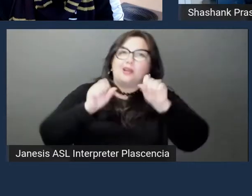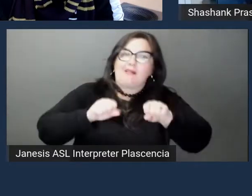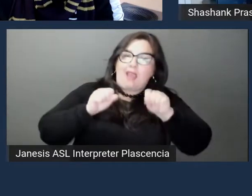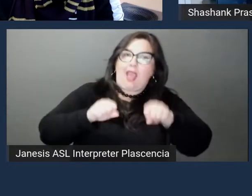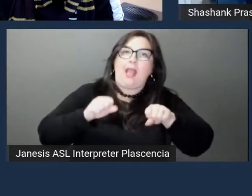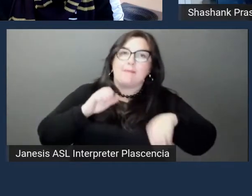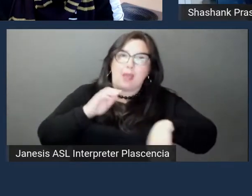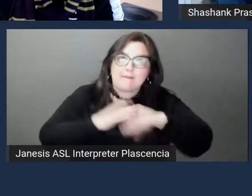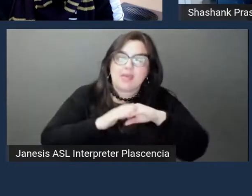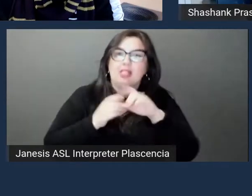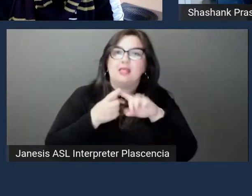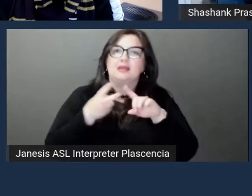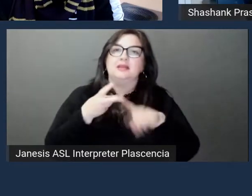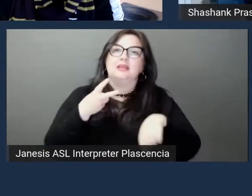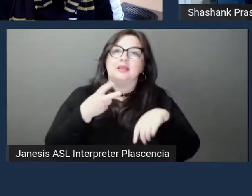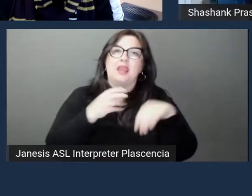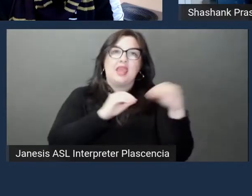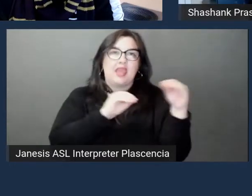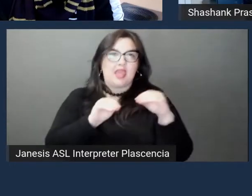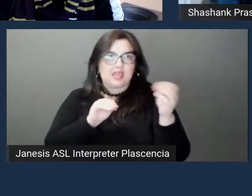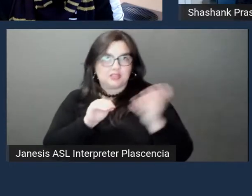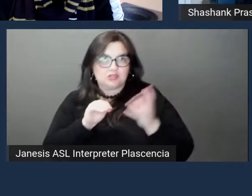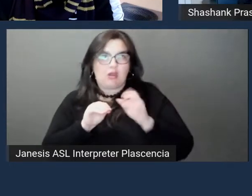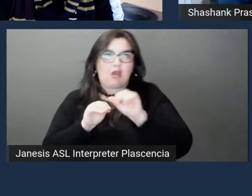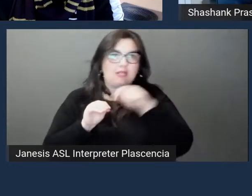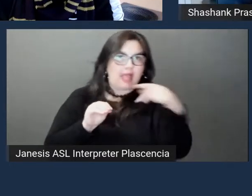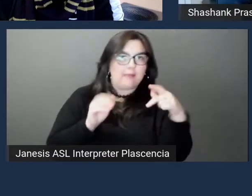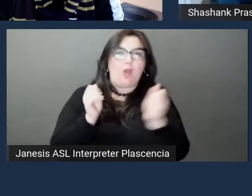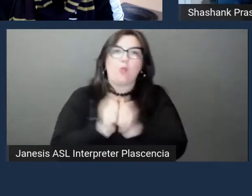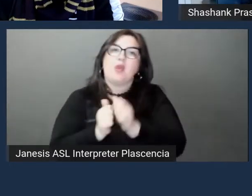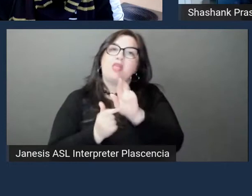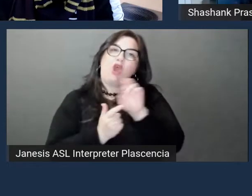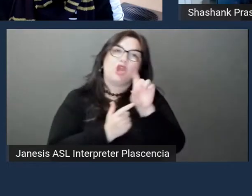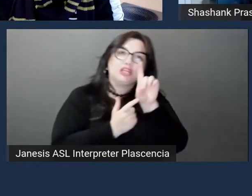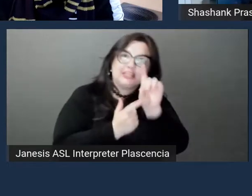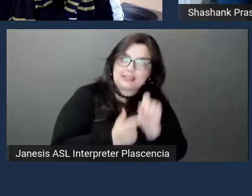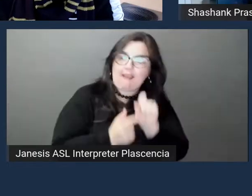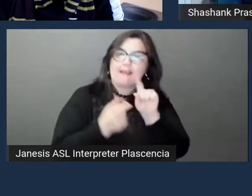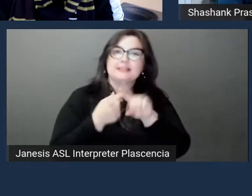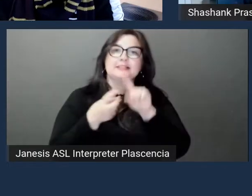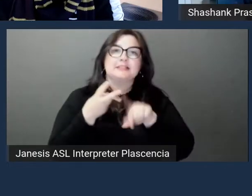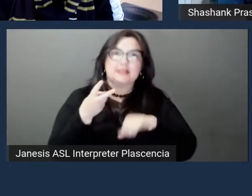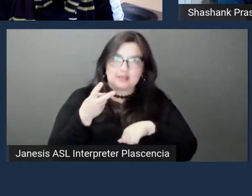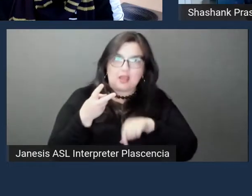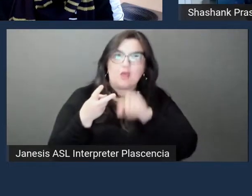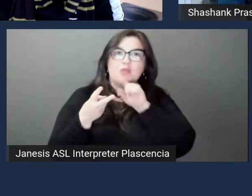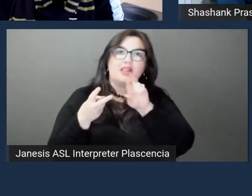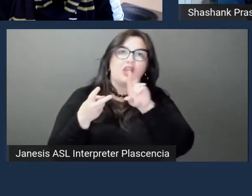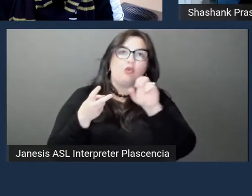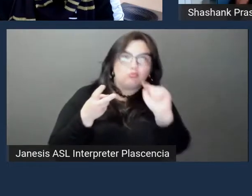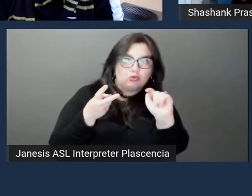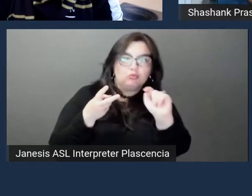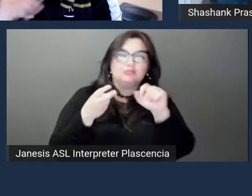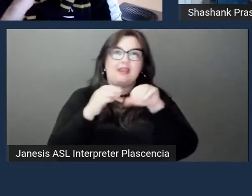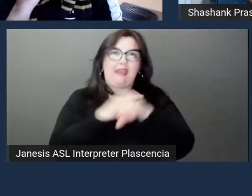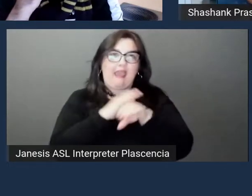install applications with RDS and get through taxes and all that. But you don't have to,